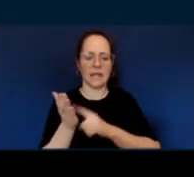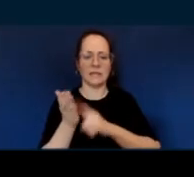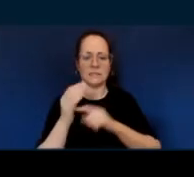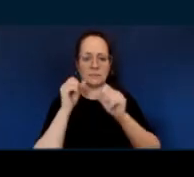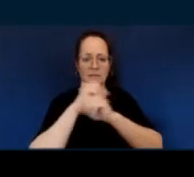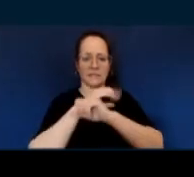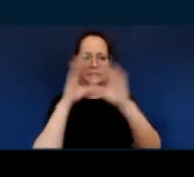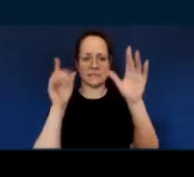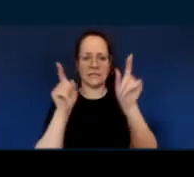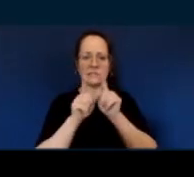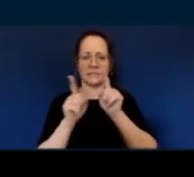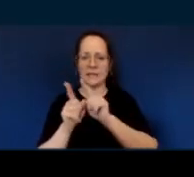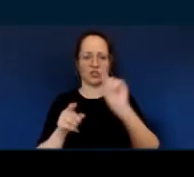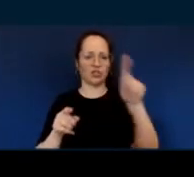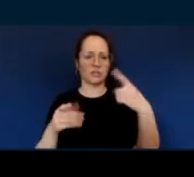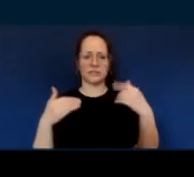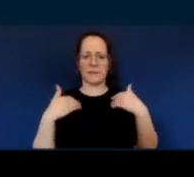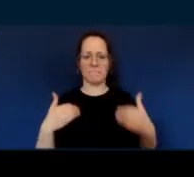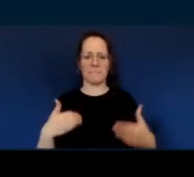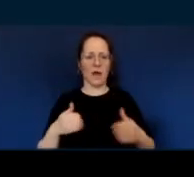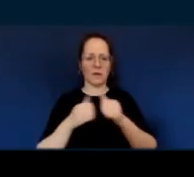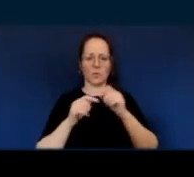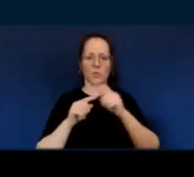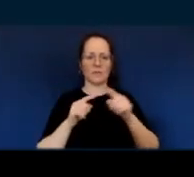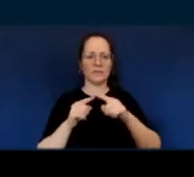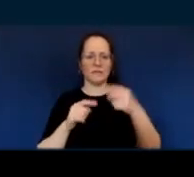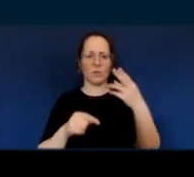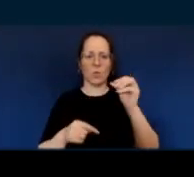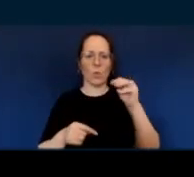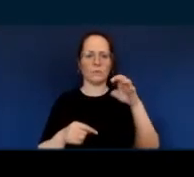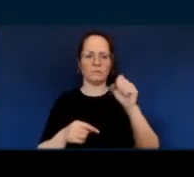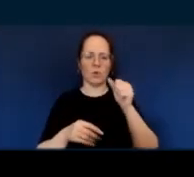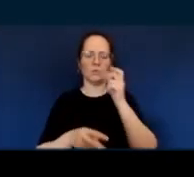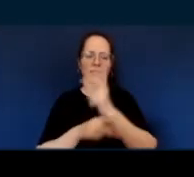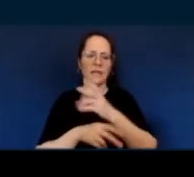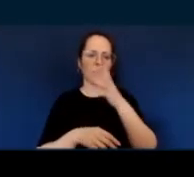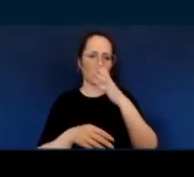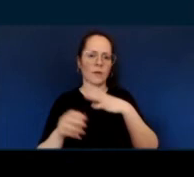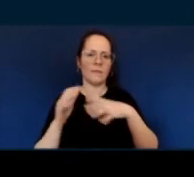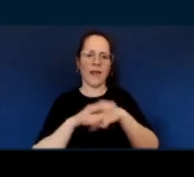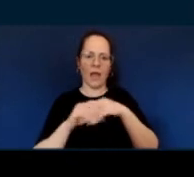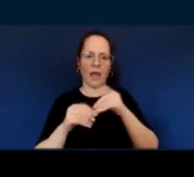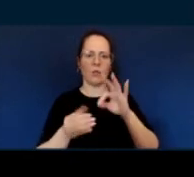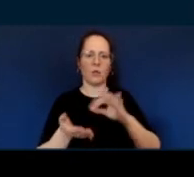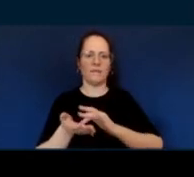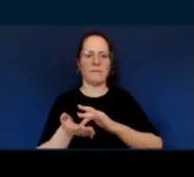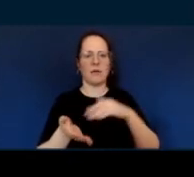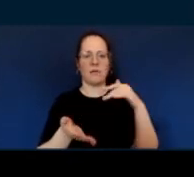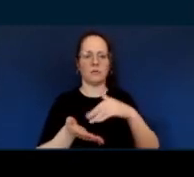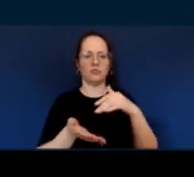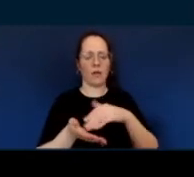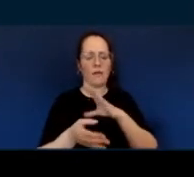REPRODUCTIVE BODY FROM DIFFERENT HORMONAL CYCLES AND WOMEN HAVE KEPT THEM OUT OF MEDICAL TRIALS, FURTHER MORE HAVING A UTERROUS